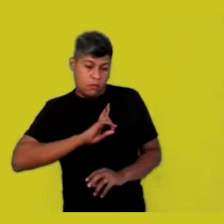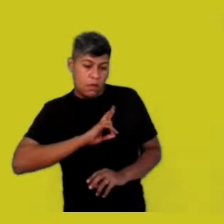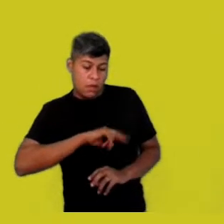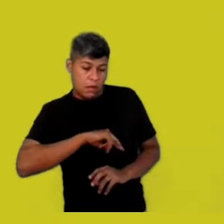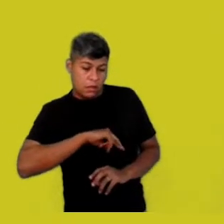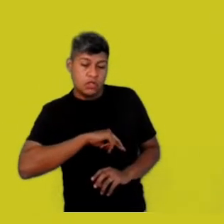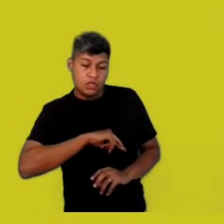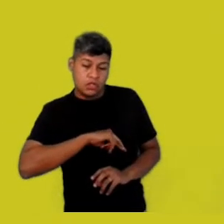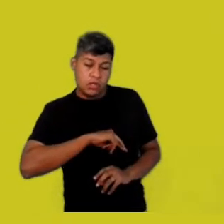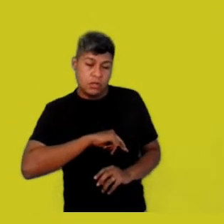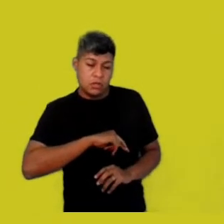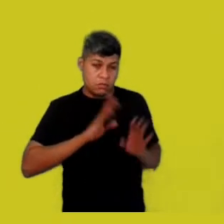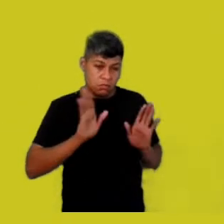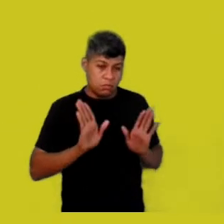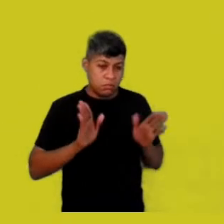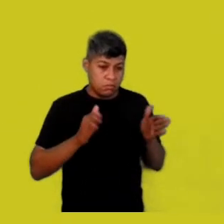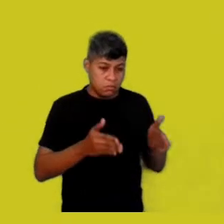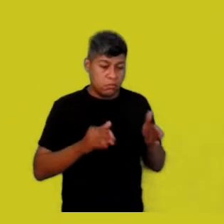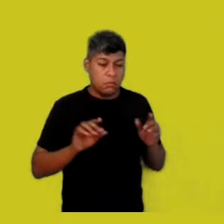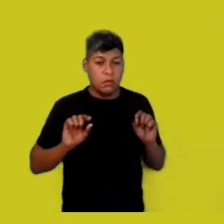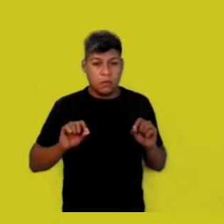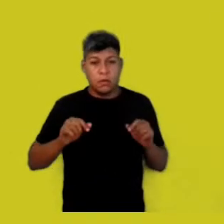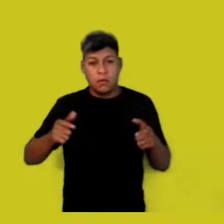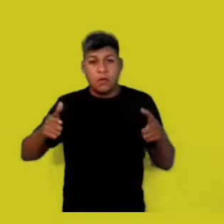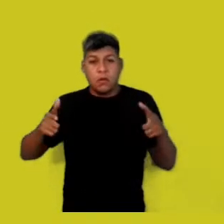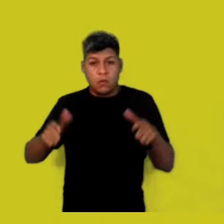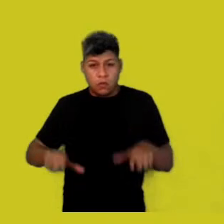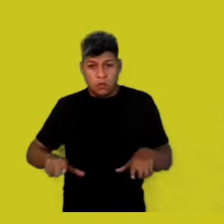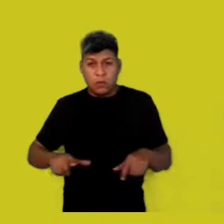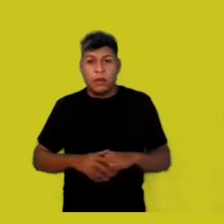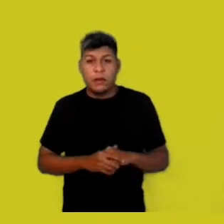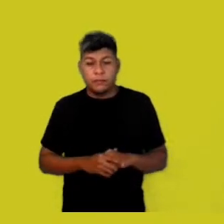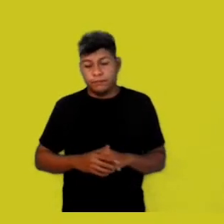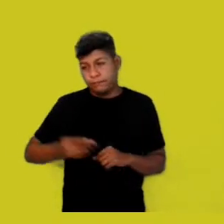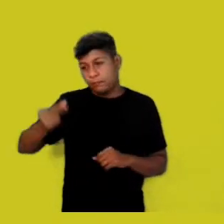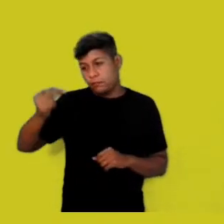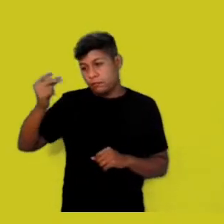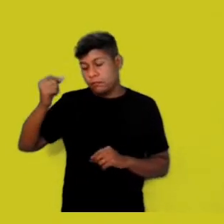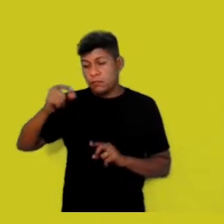much directed to a place and to a kind of experience.